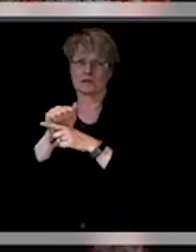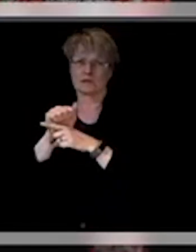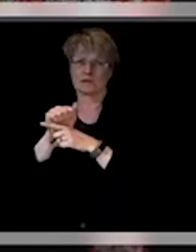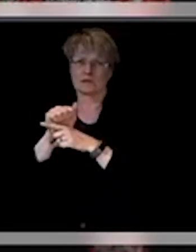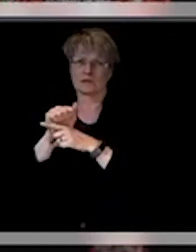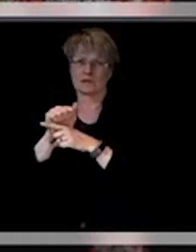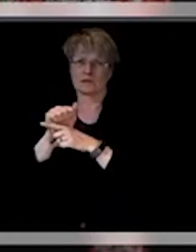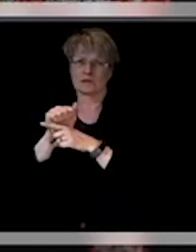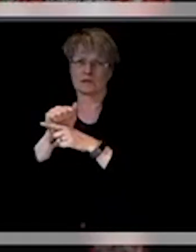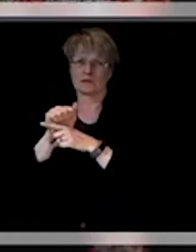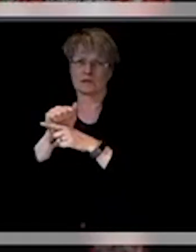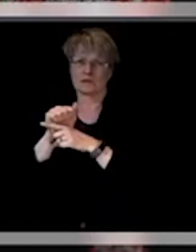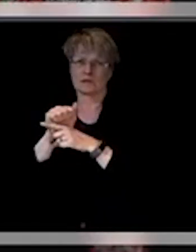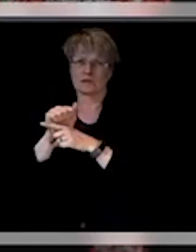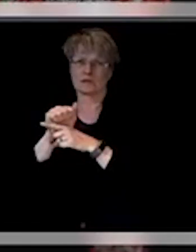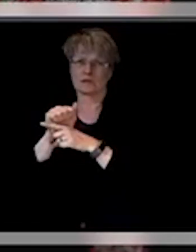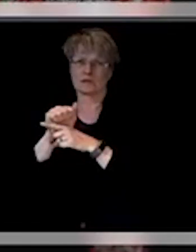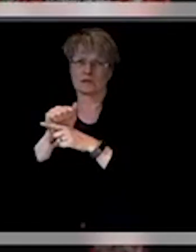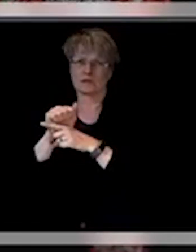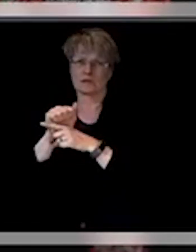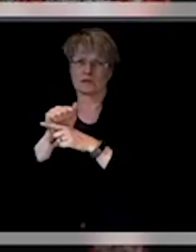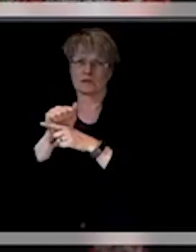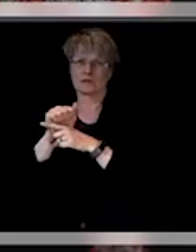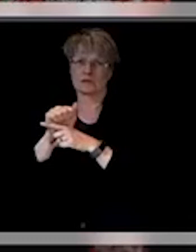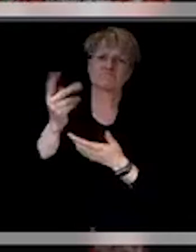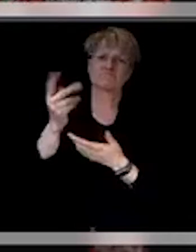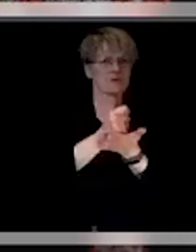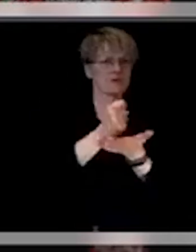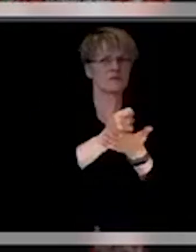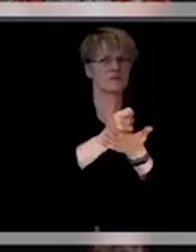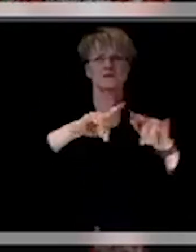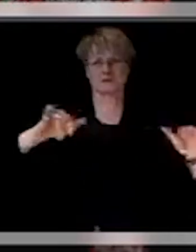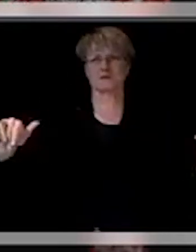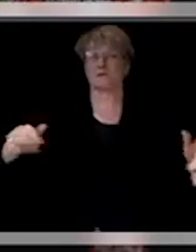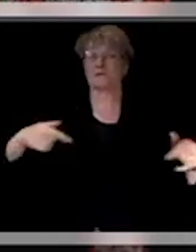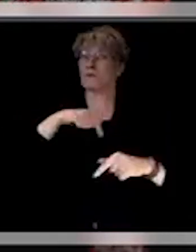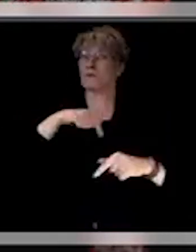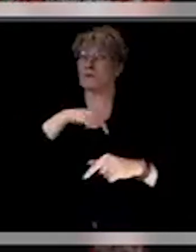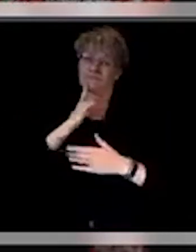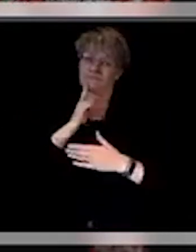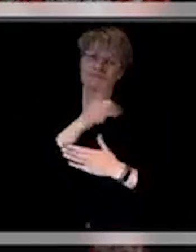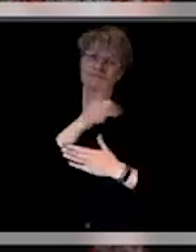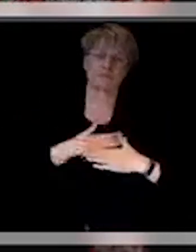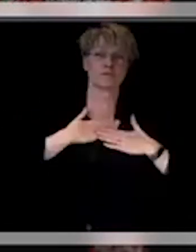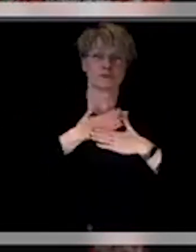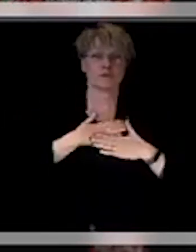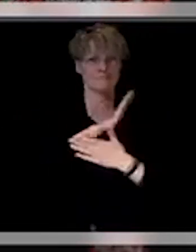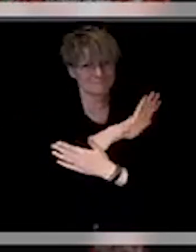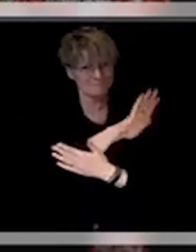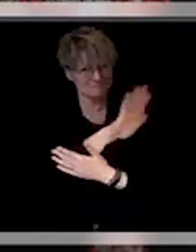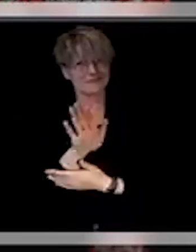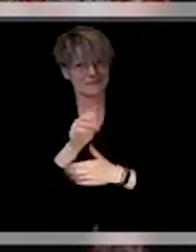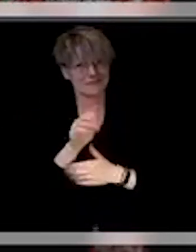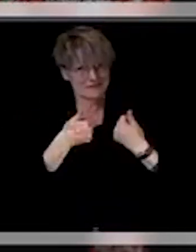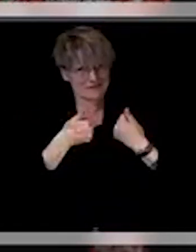so we are very, very appreciative and recognize the efforts that that takes and it just goes